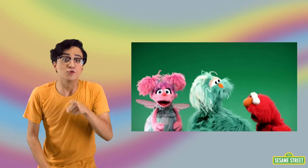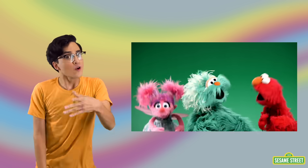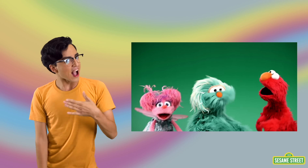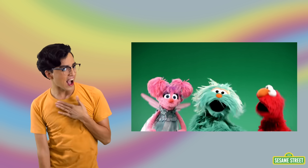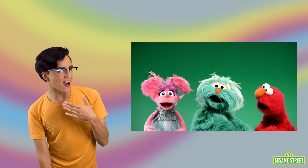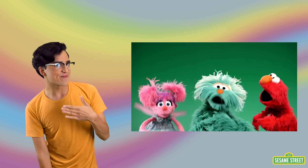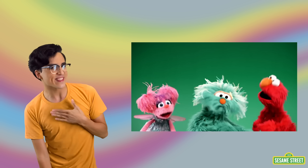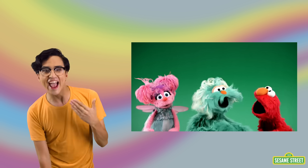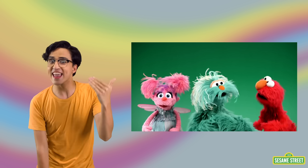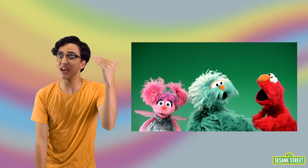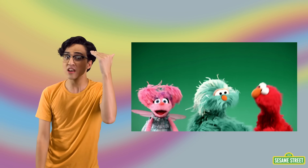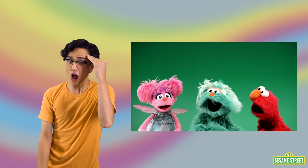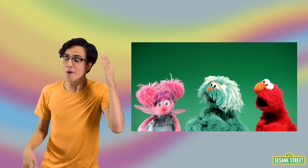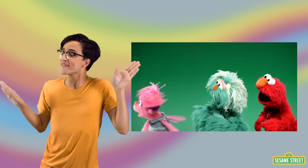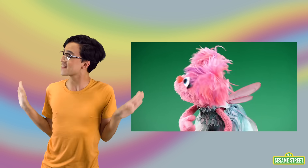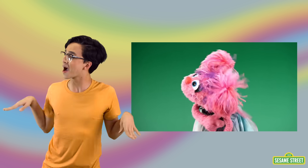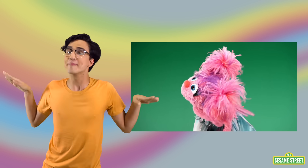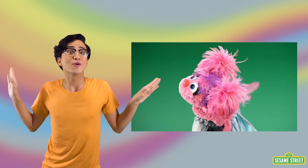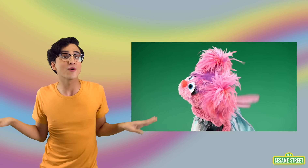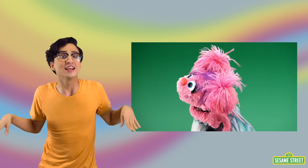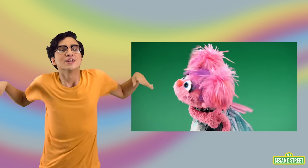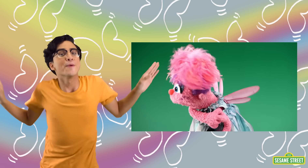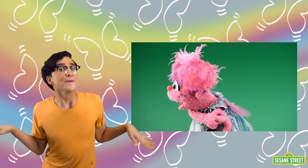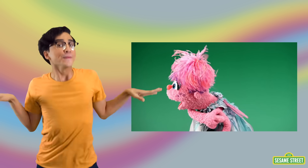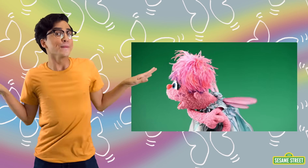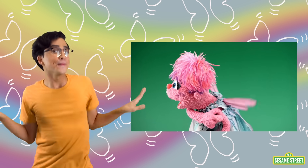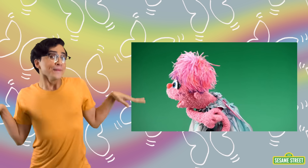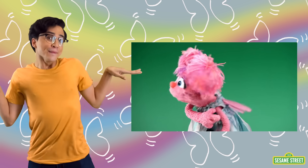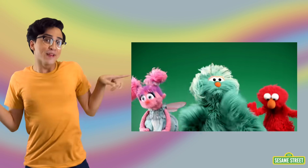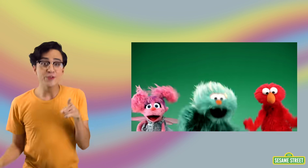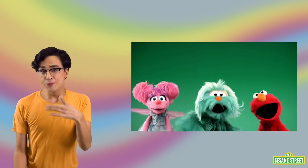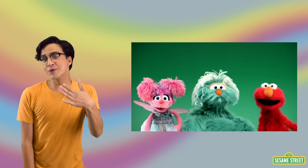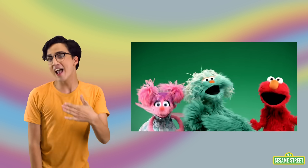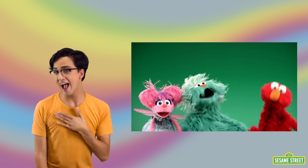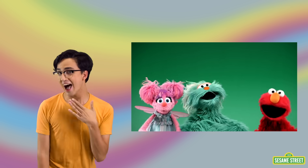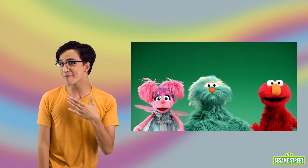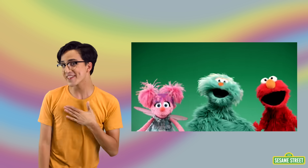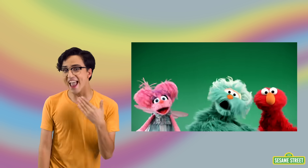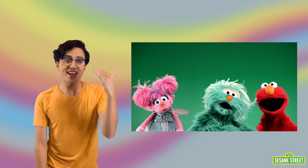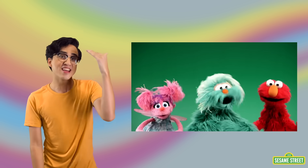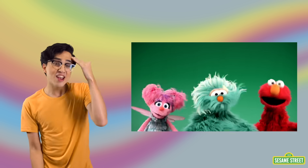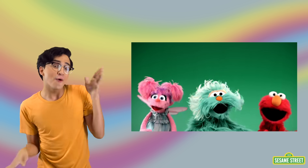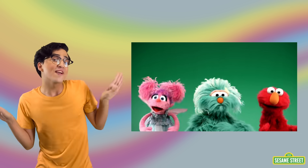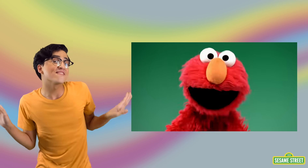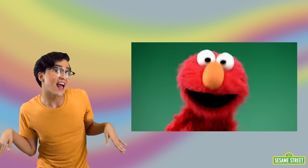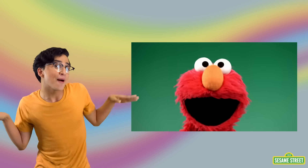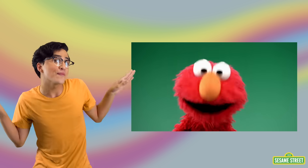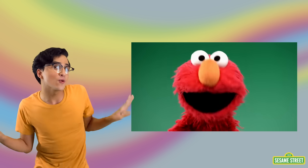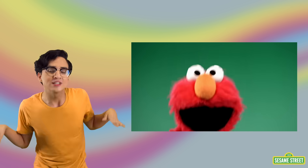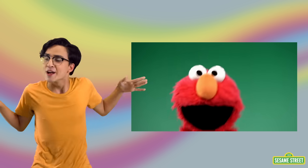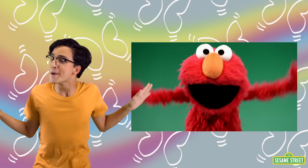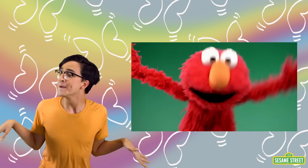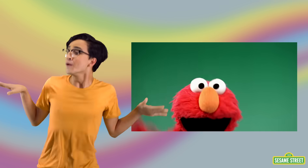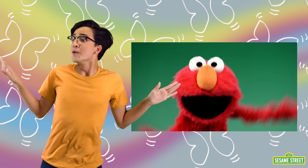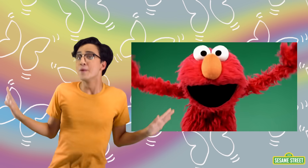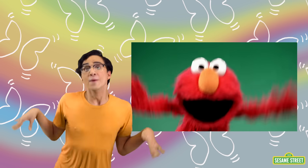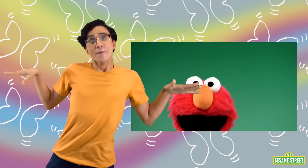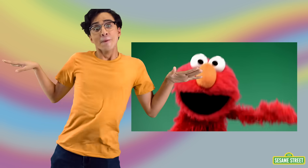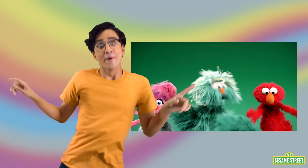If you're happy and you know it, flap your wings